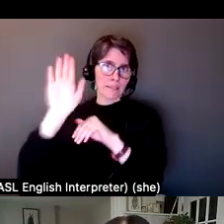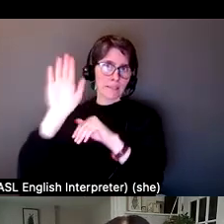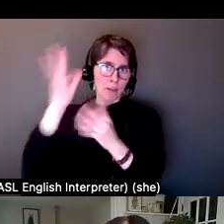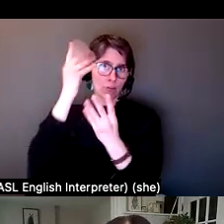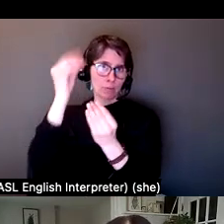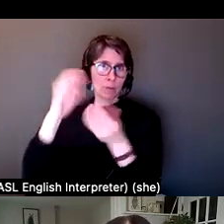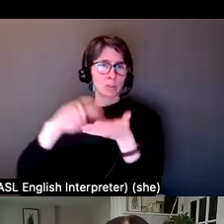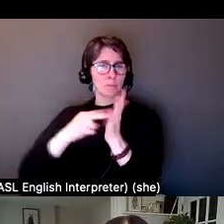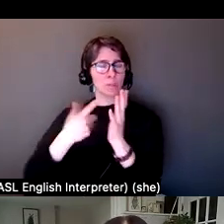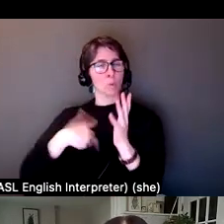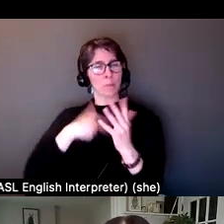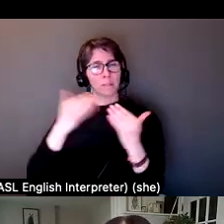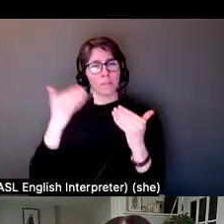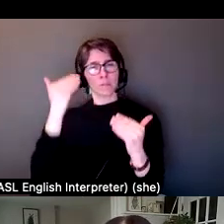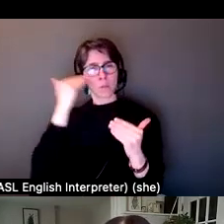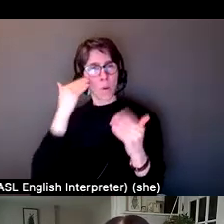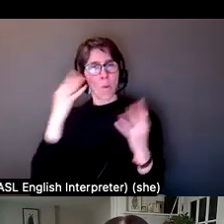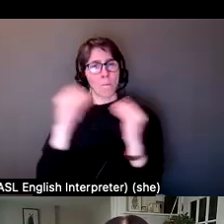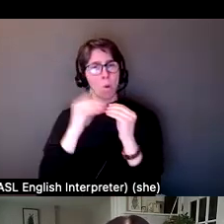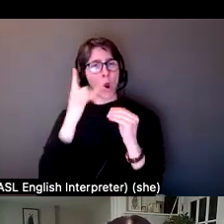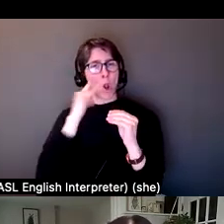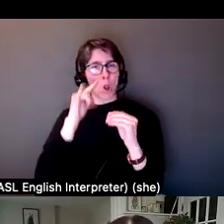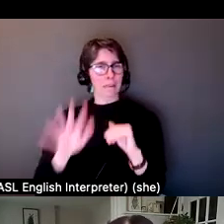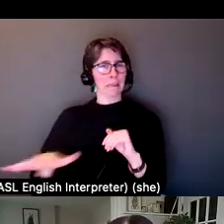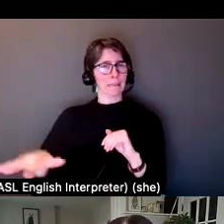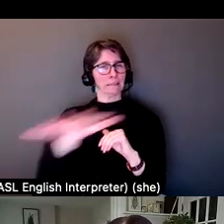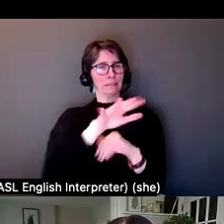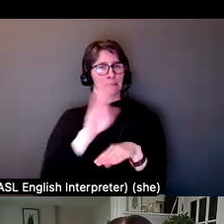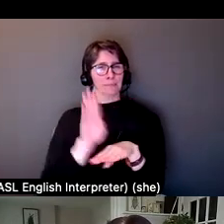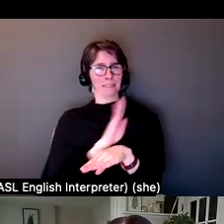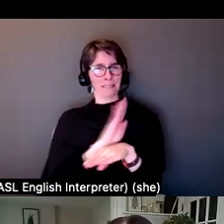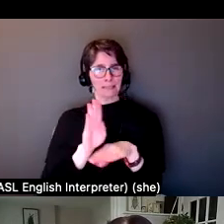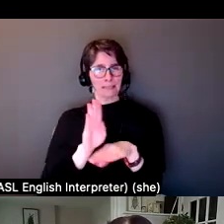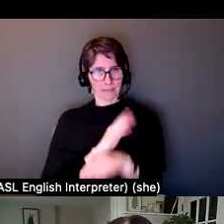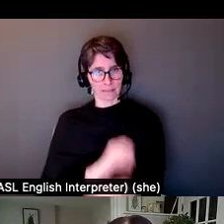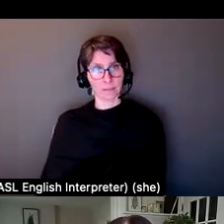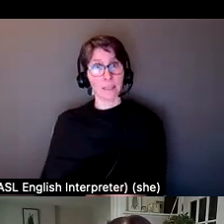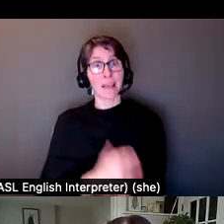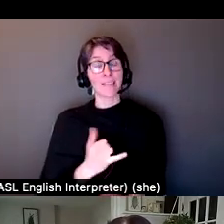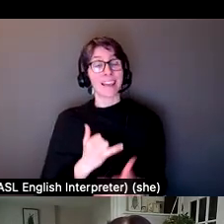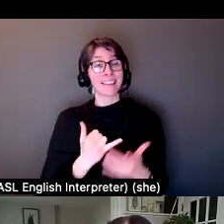we can use the data we've gathered to help address these equity gaps. So,